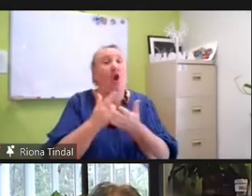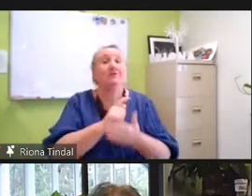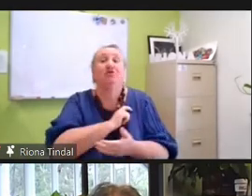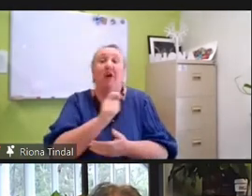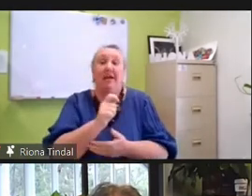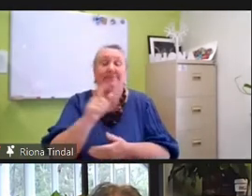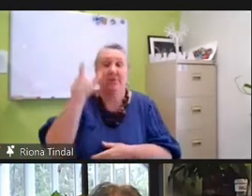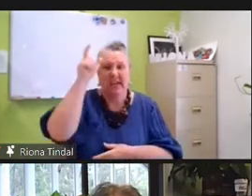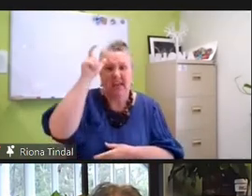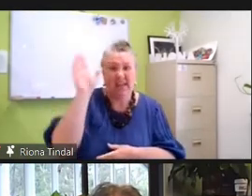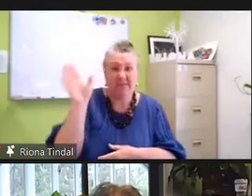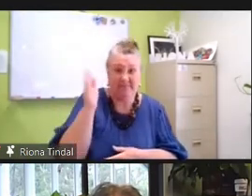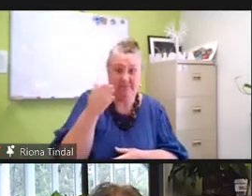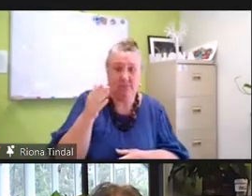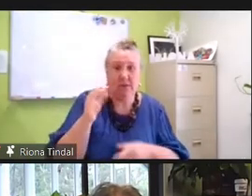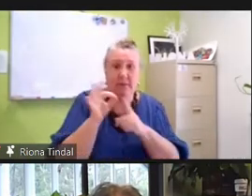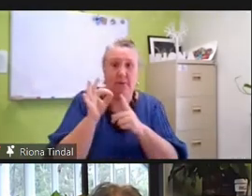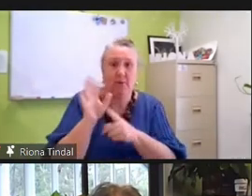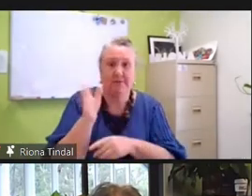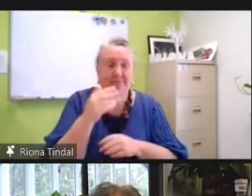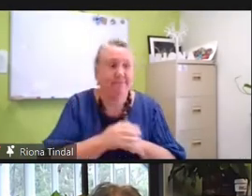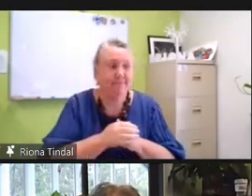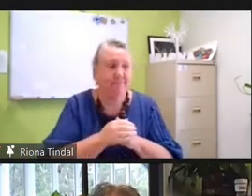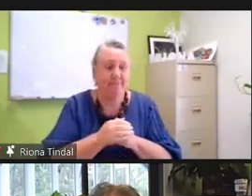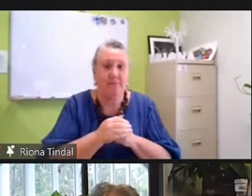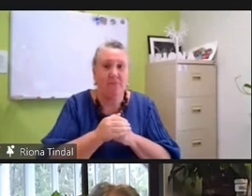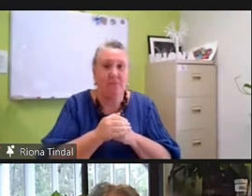looking at study, how to do it, it's important to have trust. If you could just move through to the